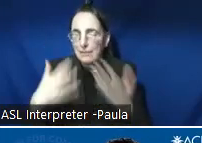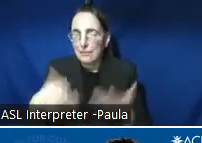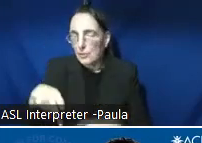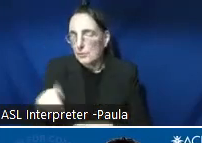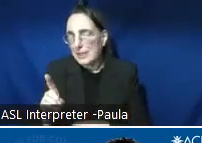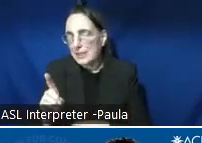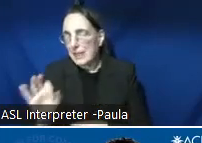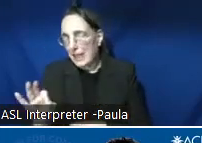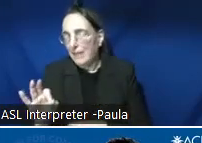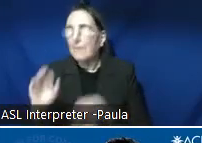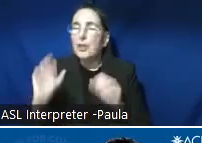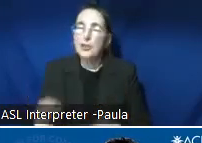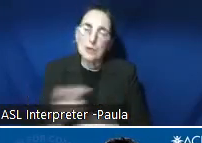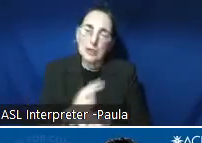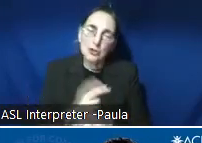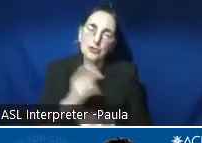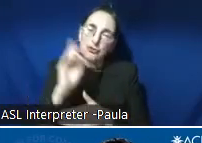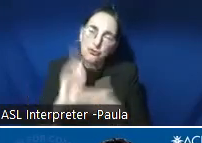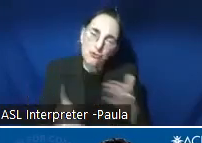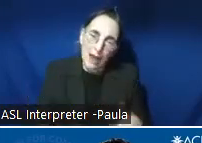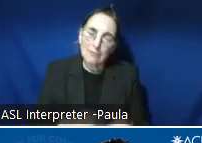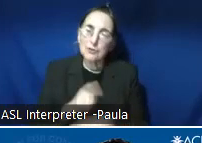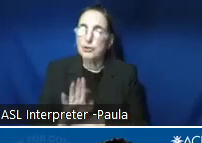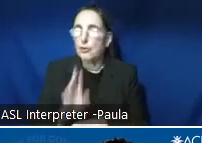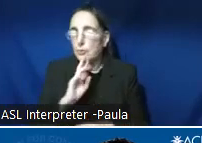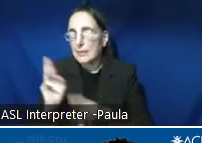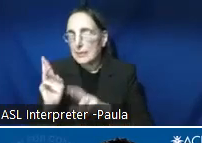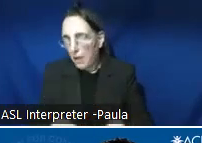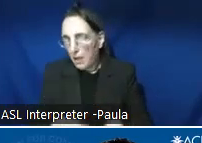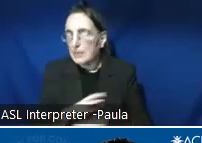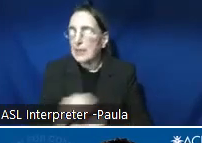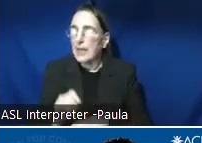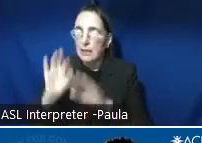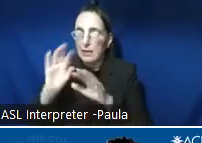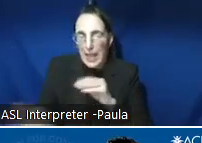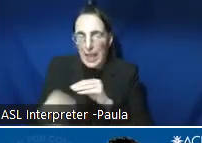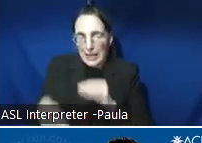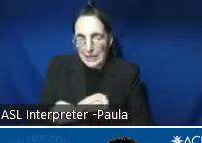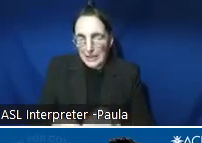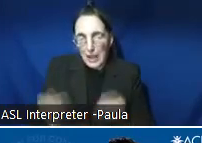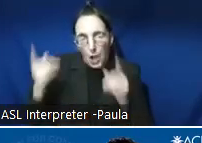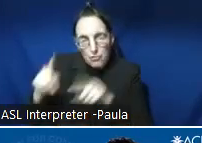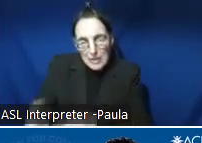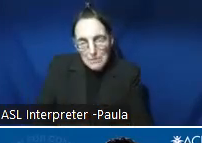response over time, obtain input and agreement for partners and approval as as needed. Once you finalize,